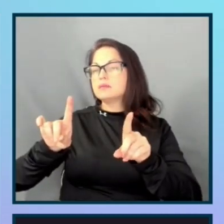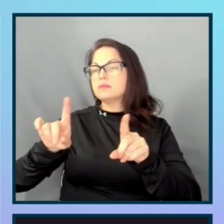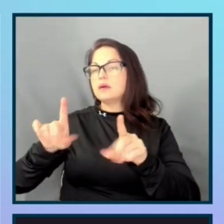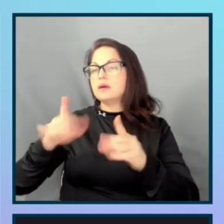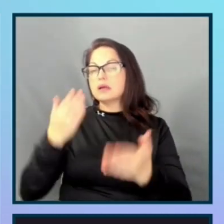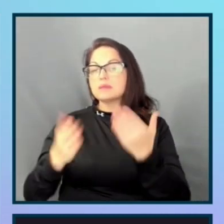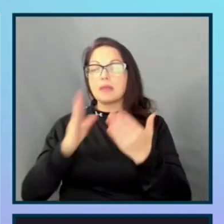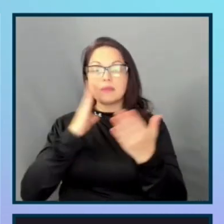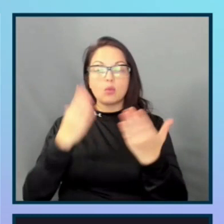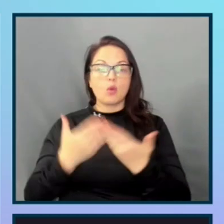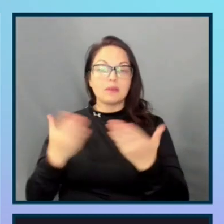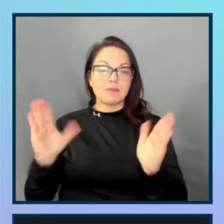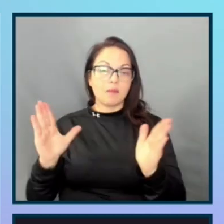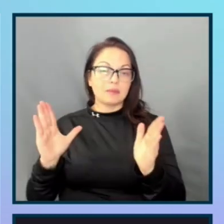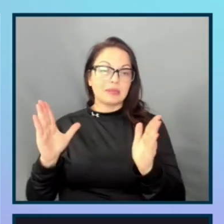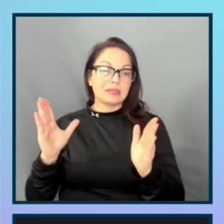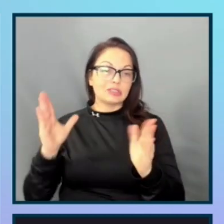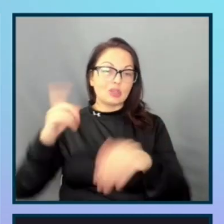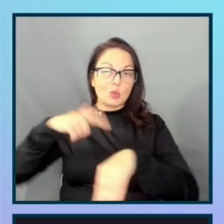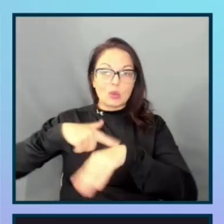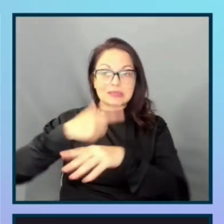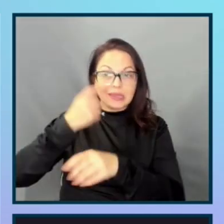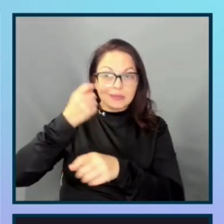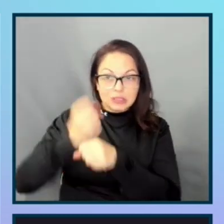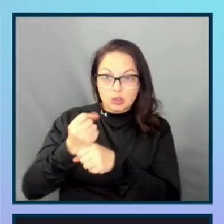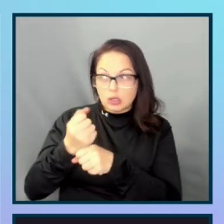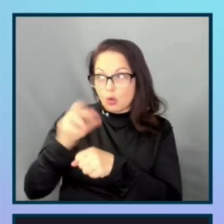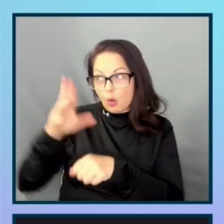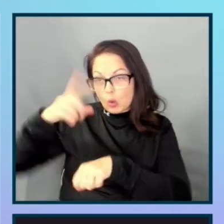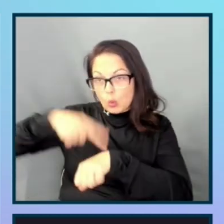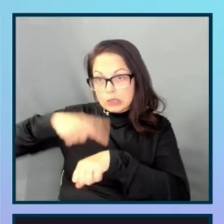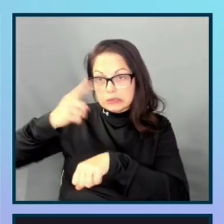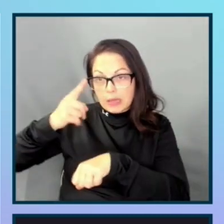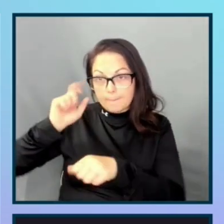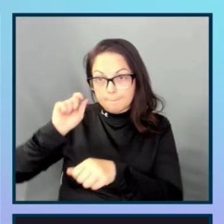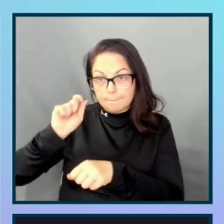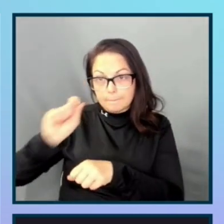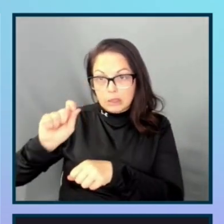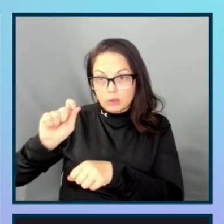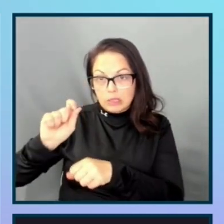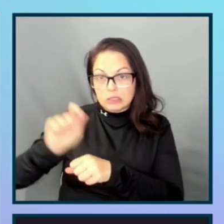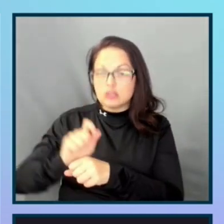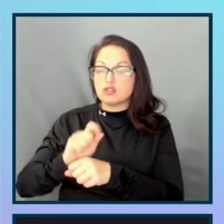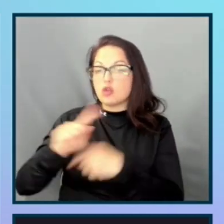at best once a year, or at best once. So by the time the data has been published, they are often out of date.